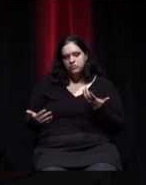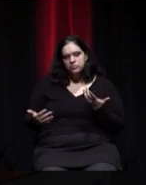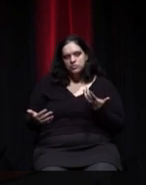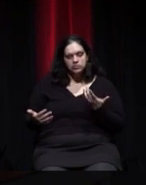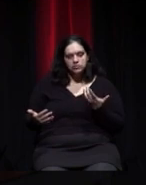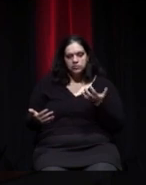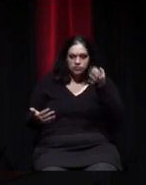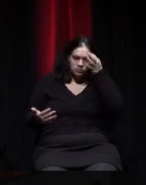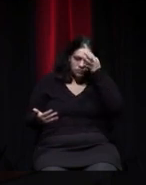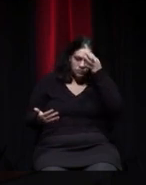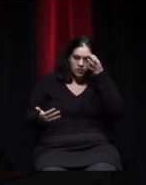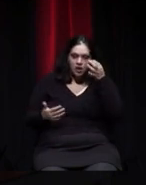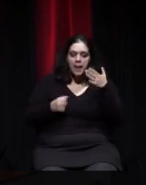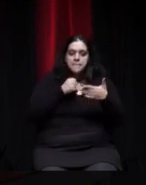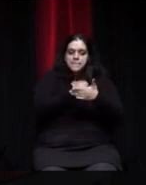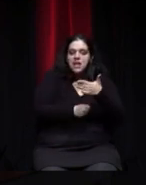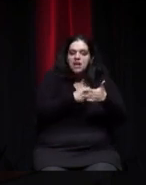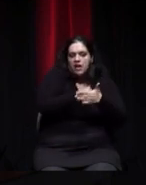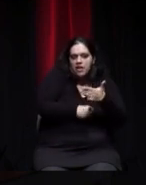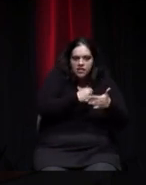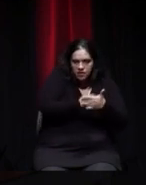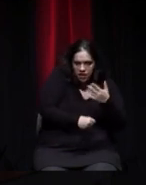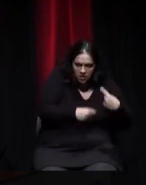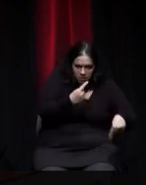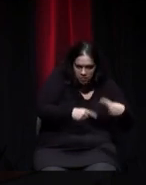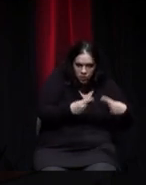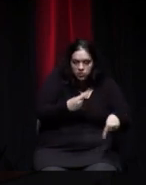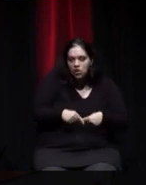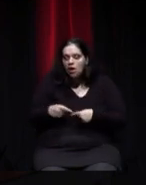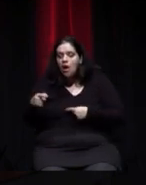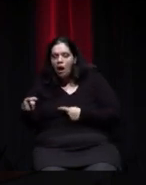judgements and interpretations.